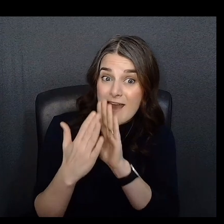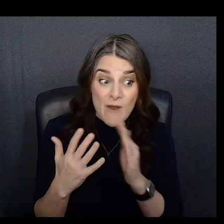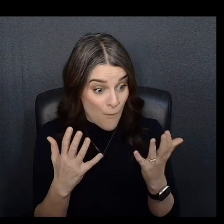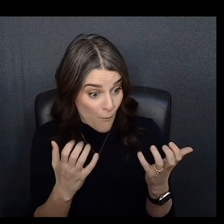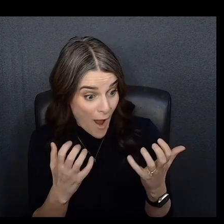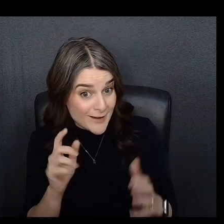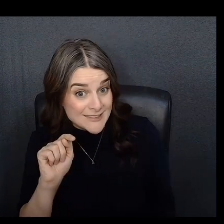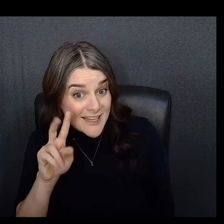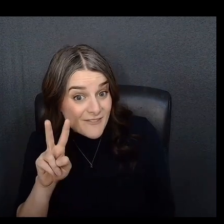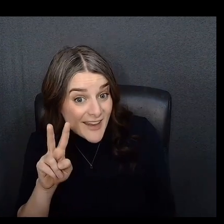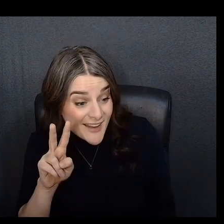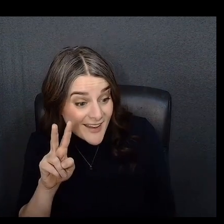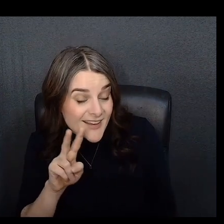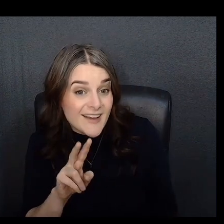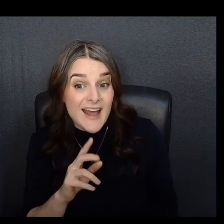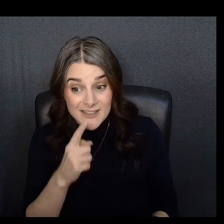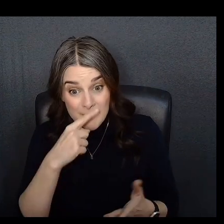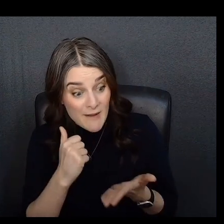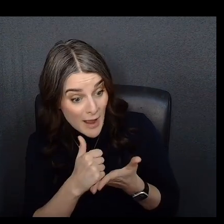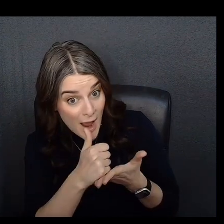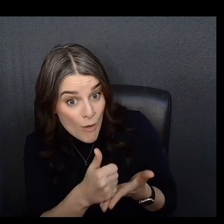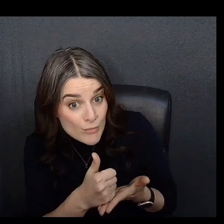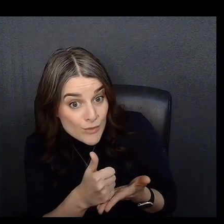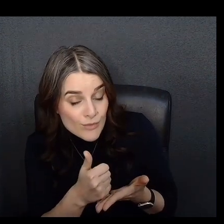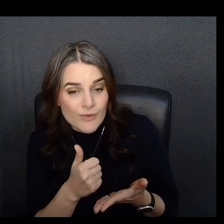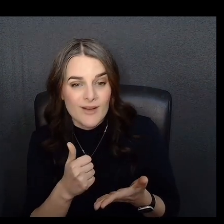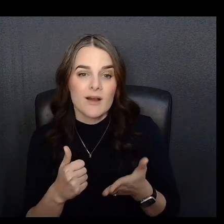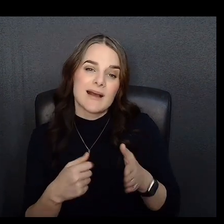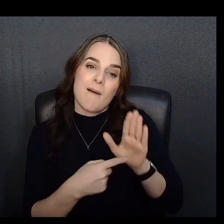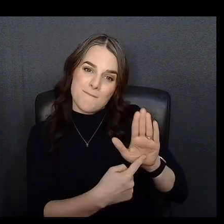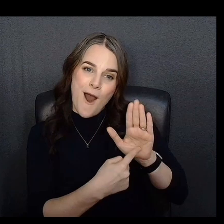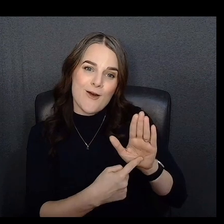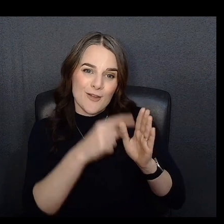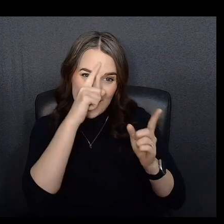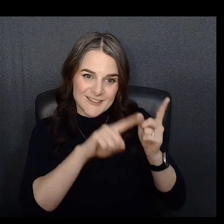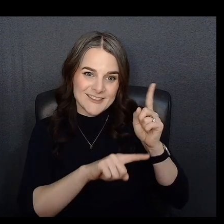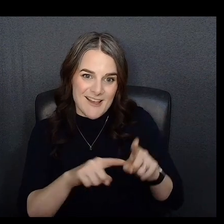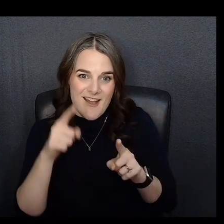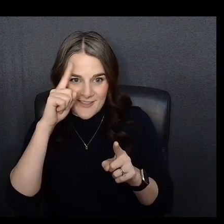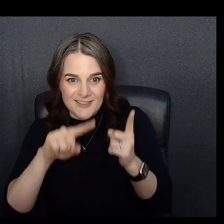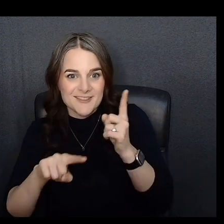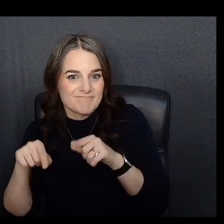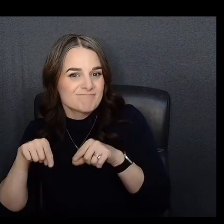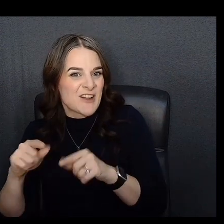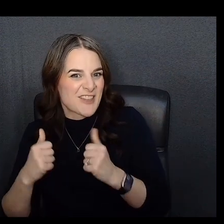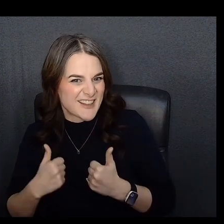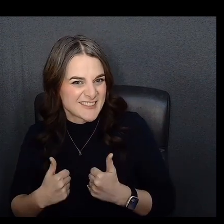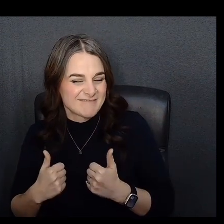Even those types of things are ways and opportunities to model consent throughout the day. And then, as individuals get older,